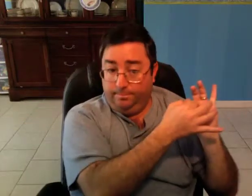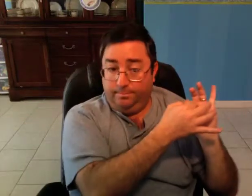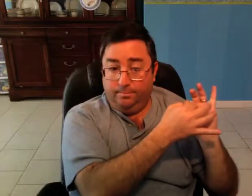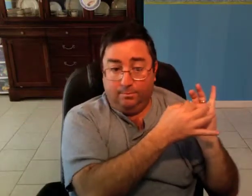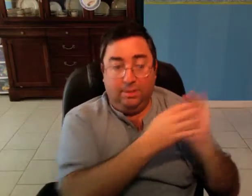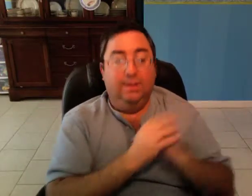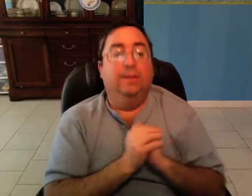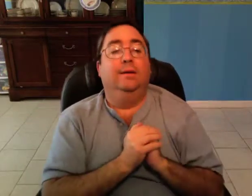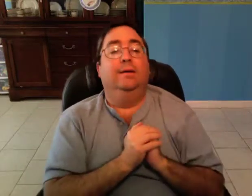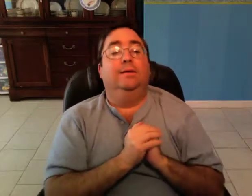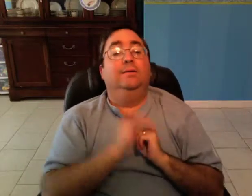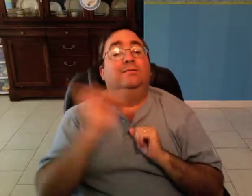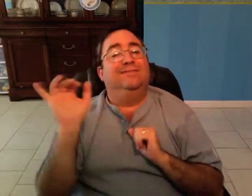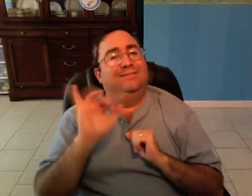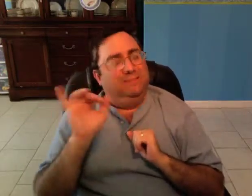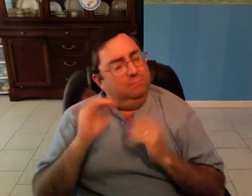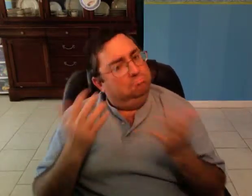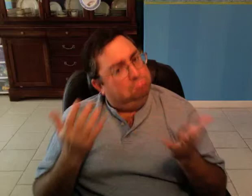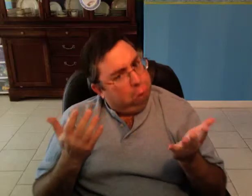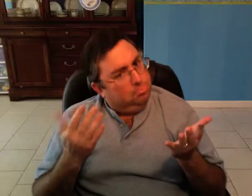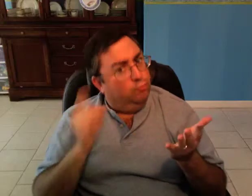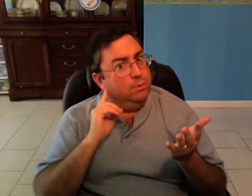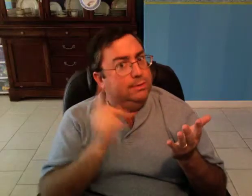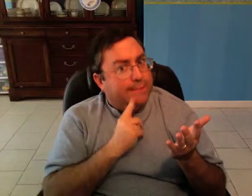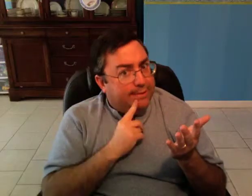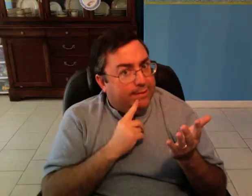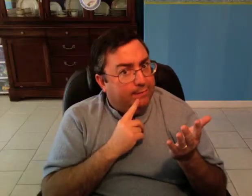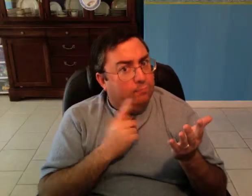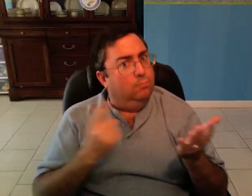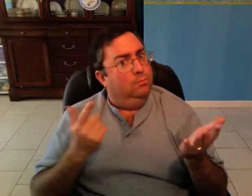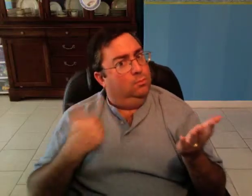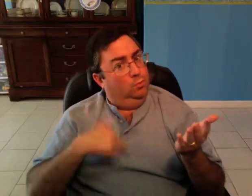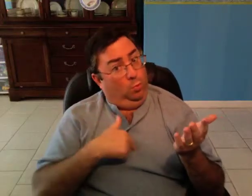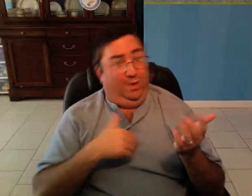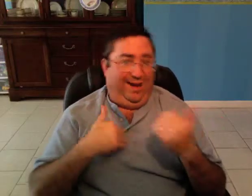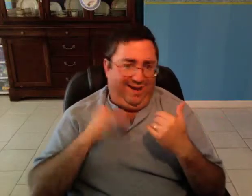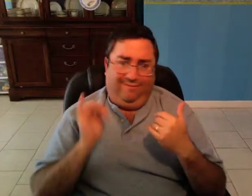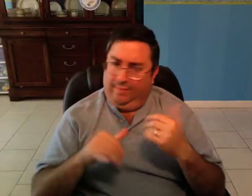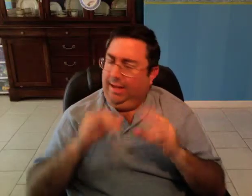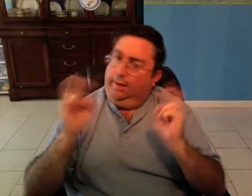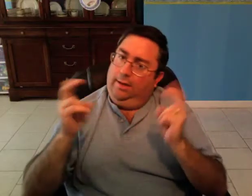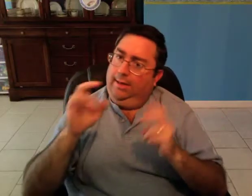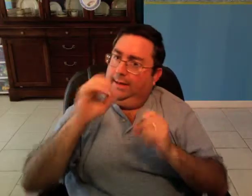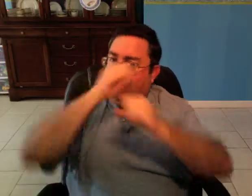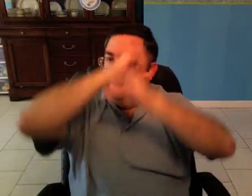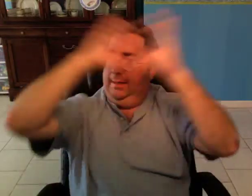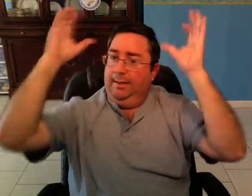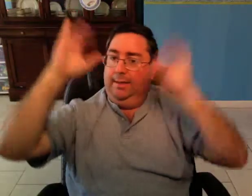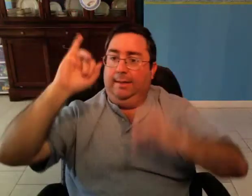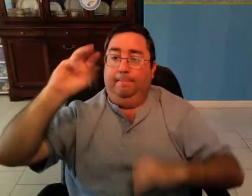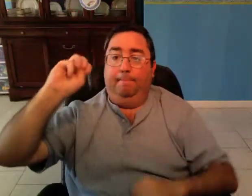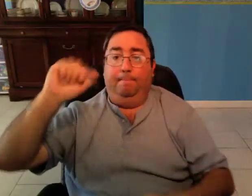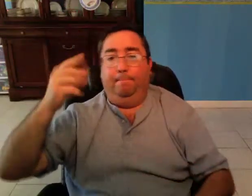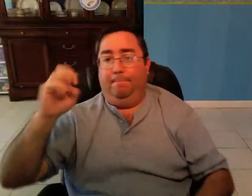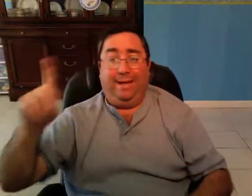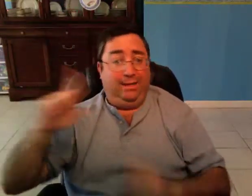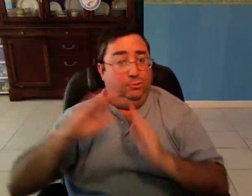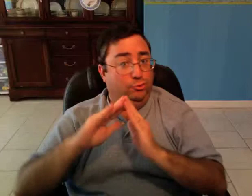Just like Deaf people. We have that "imagined community"